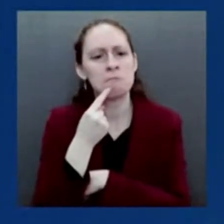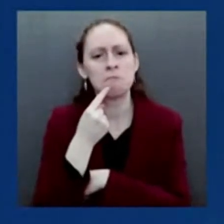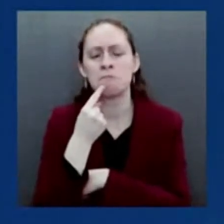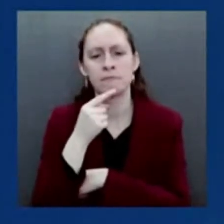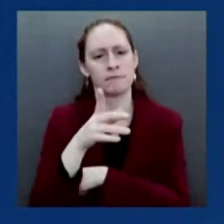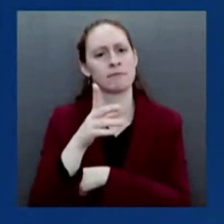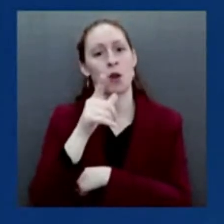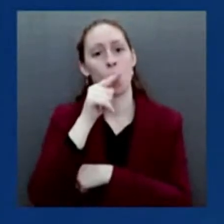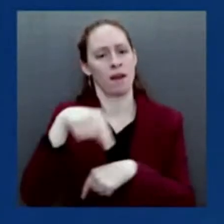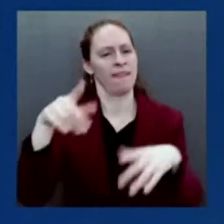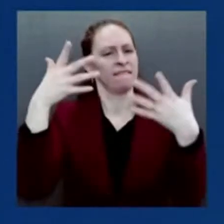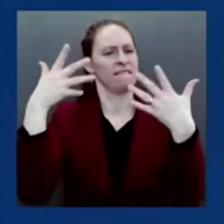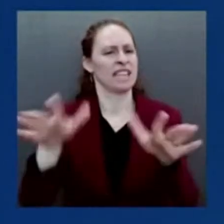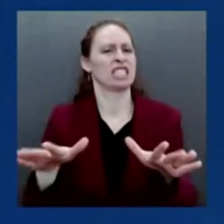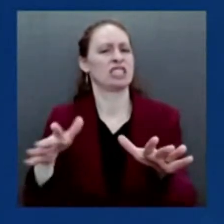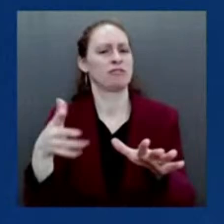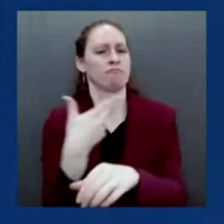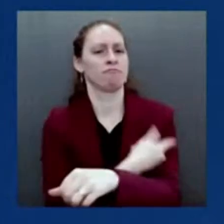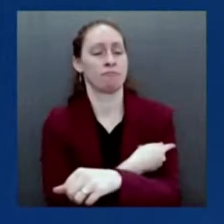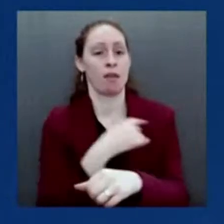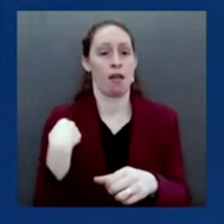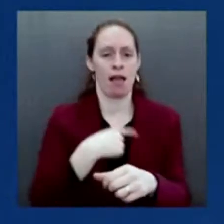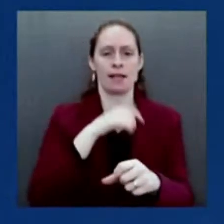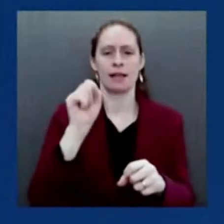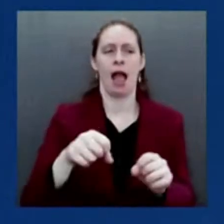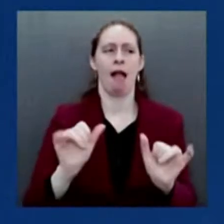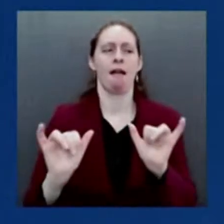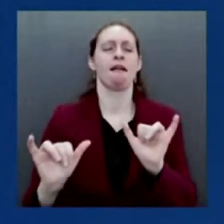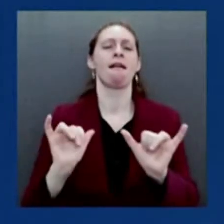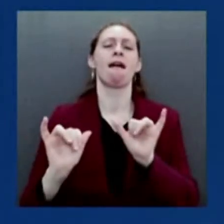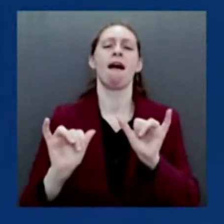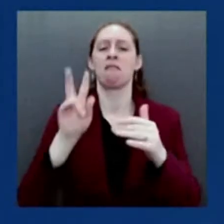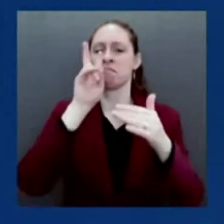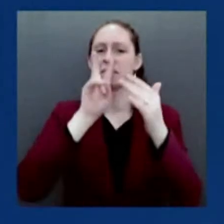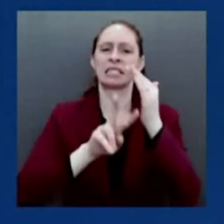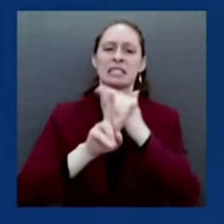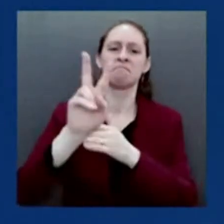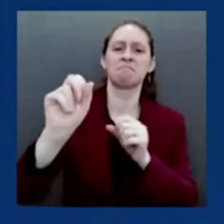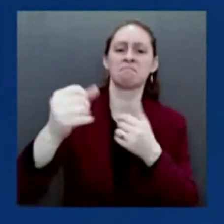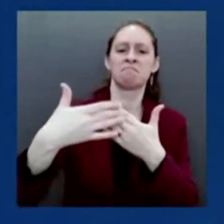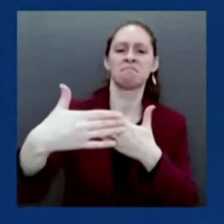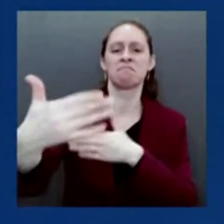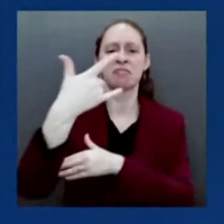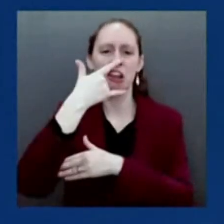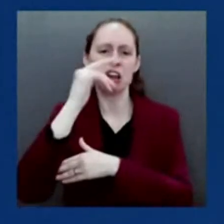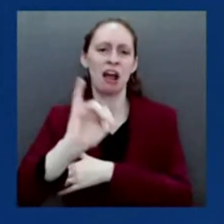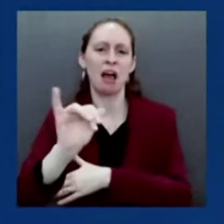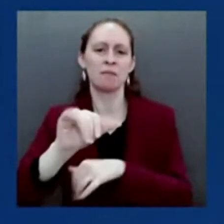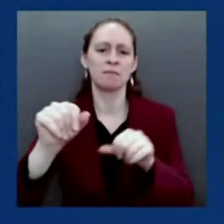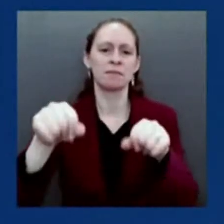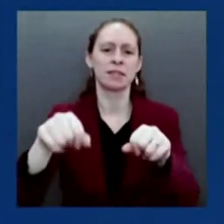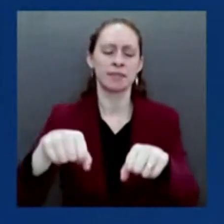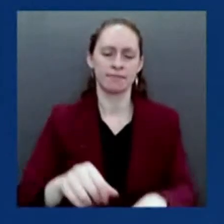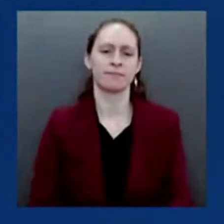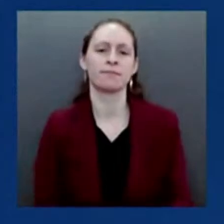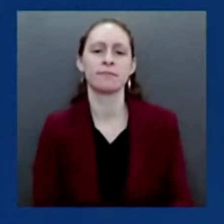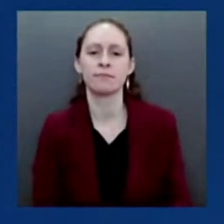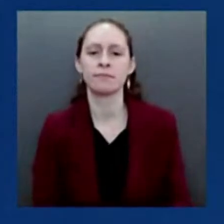PARTICULARLY IN THOSE THAT WERE VACCINATED AND BOOSTED.